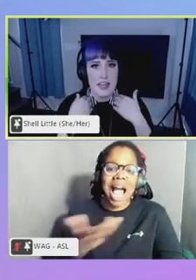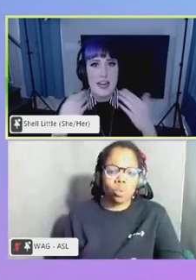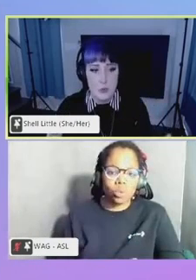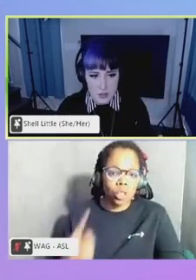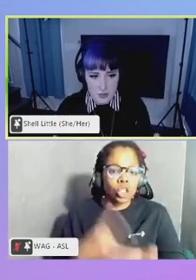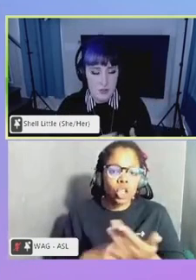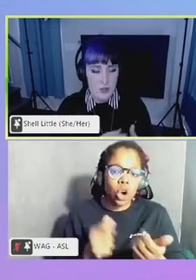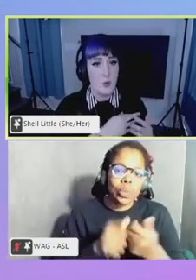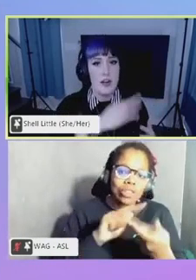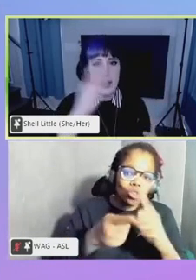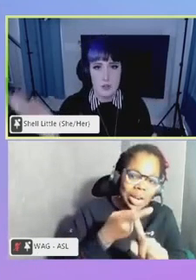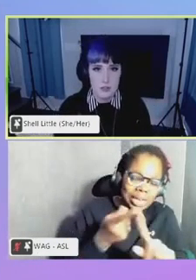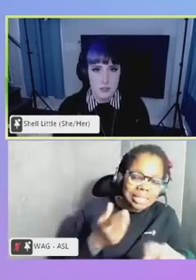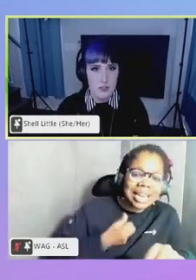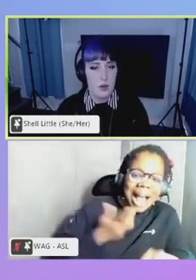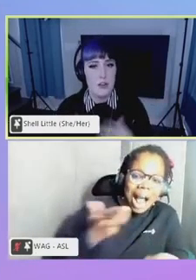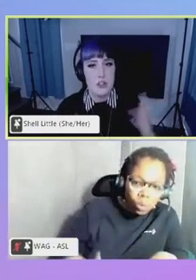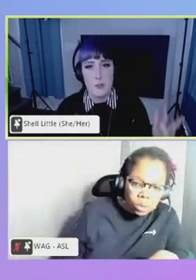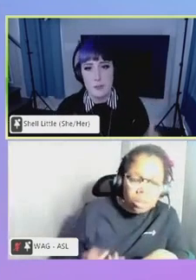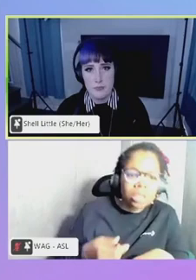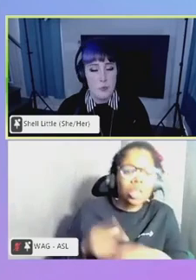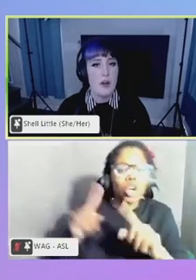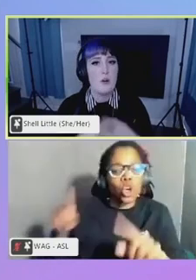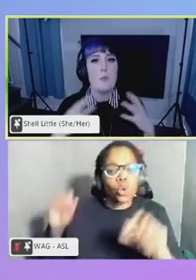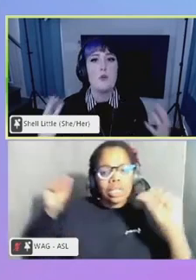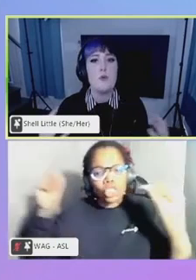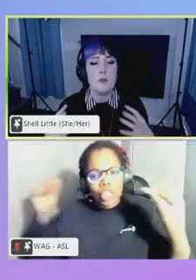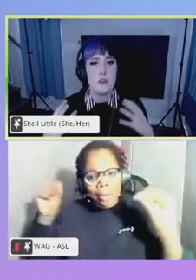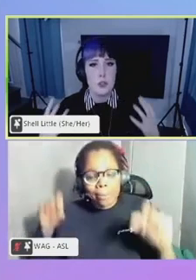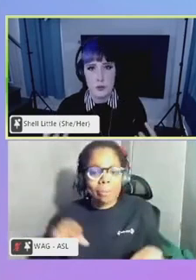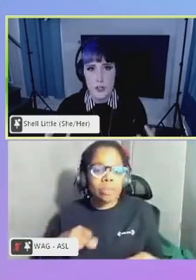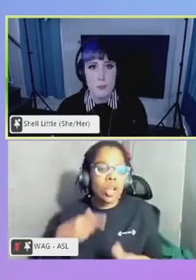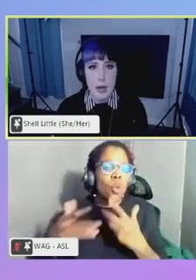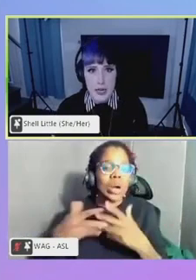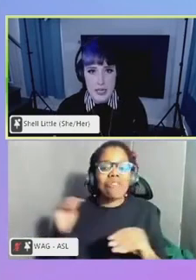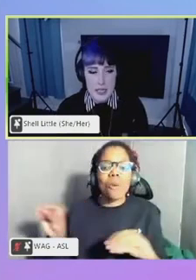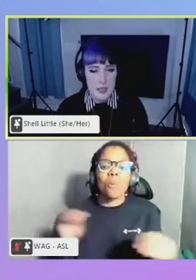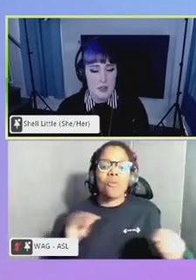out, and sing it out. 30 minutes a day, we all need to